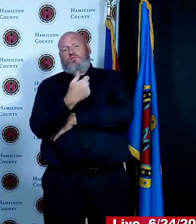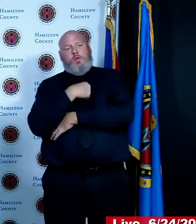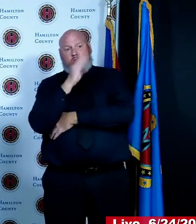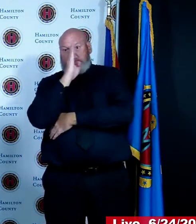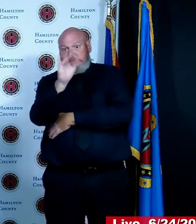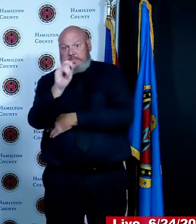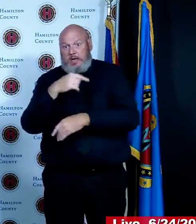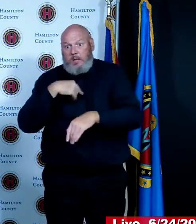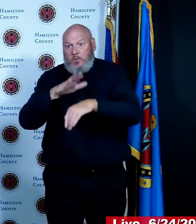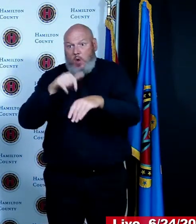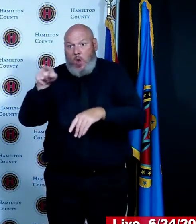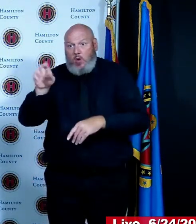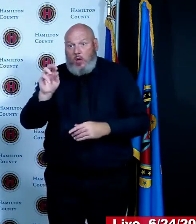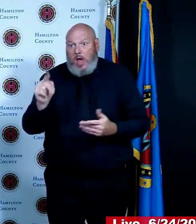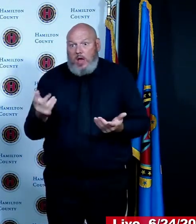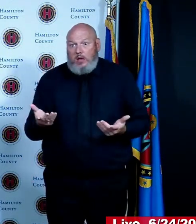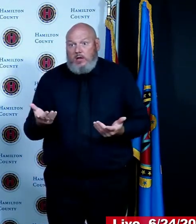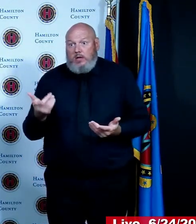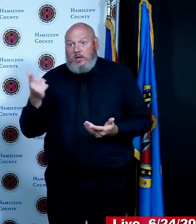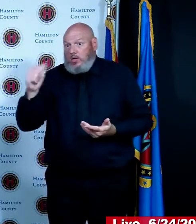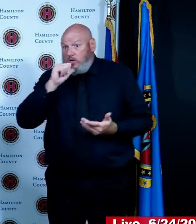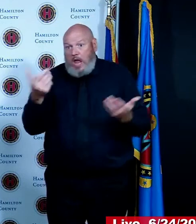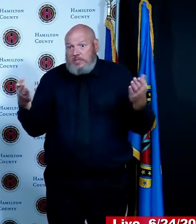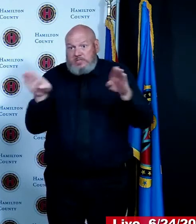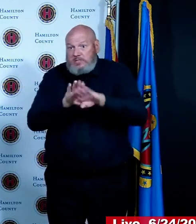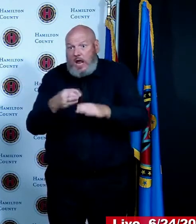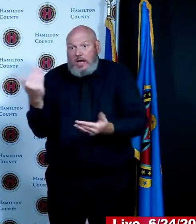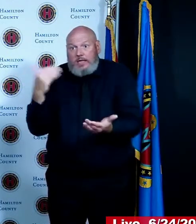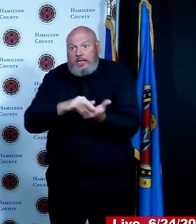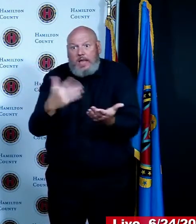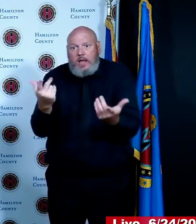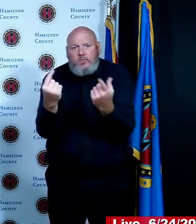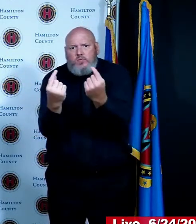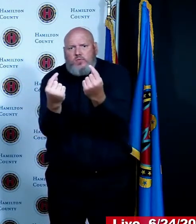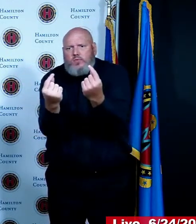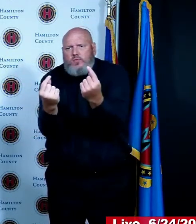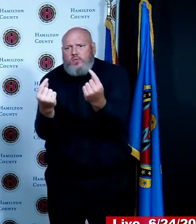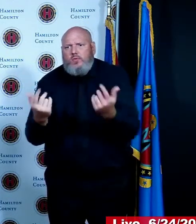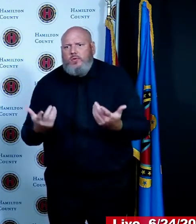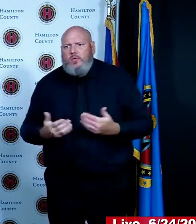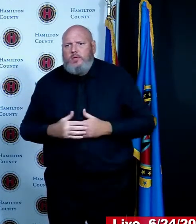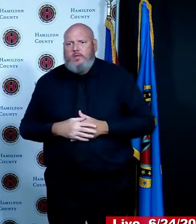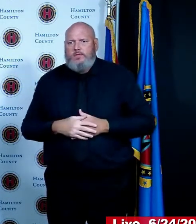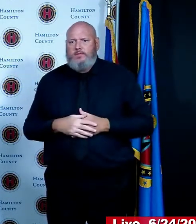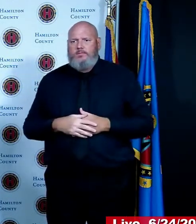down things checking the system as we're supposed to be doing as everyone said we